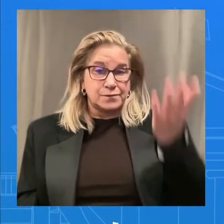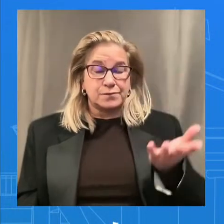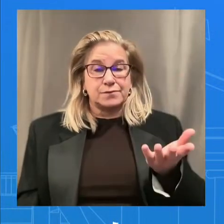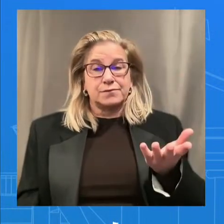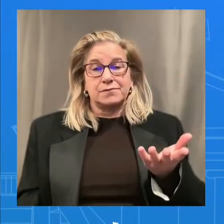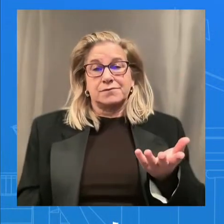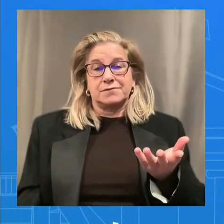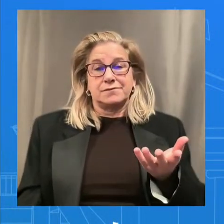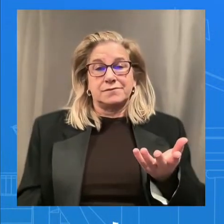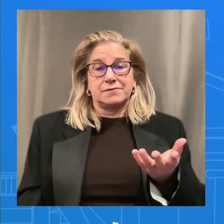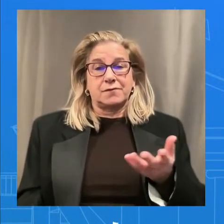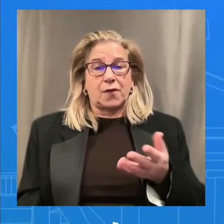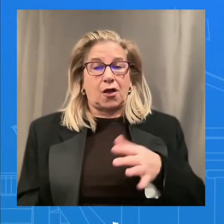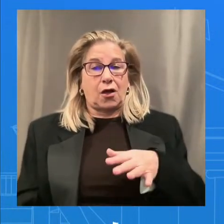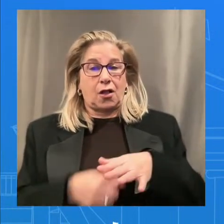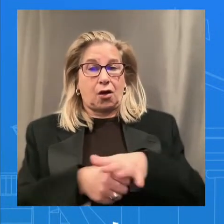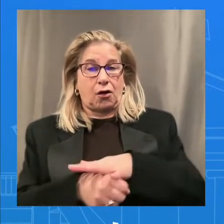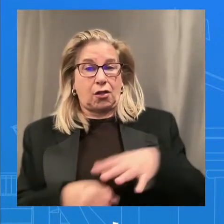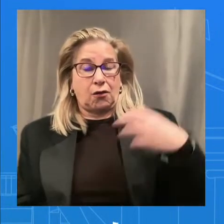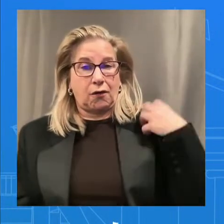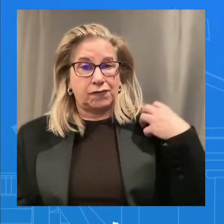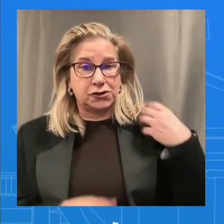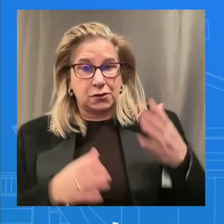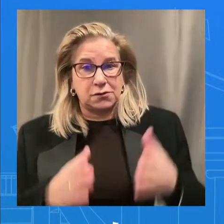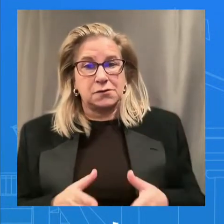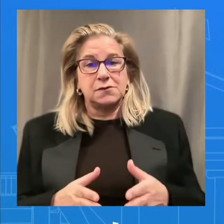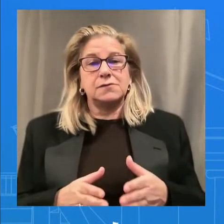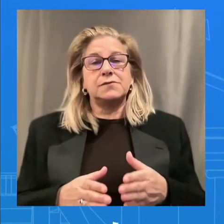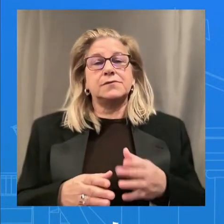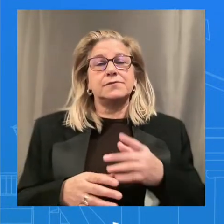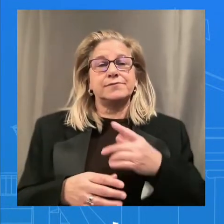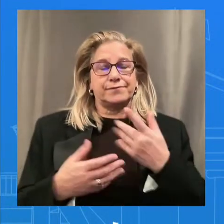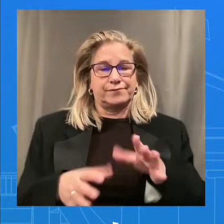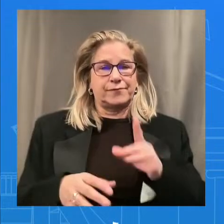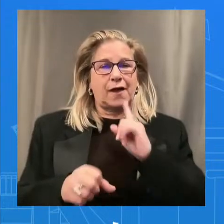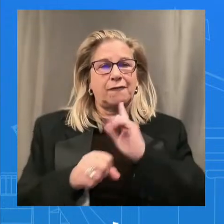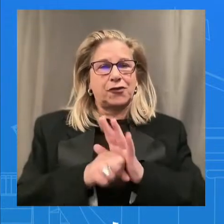over the weekend. And so, we -- the president -- I don’t have any calls to read out,